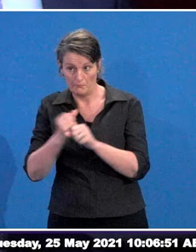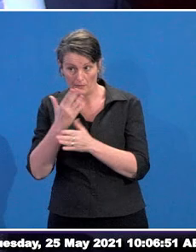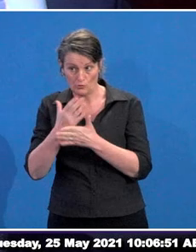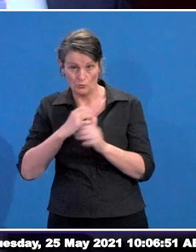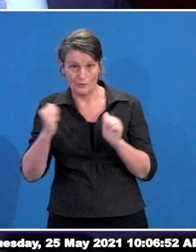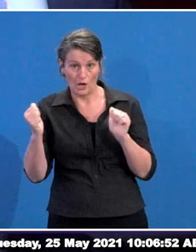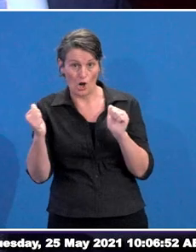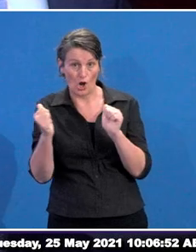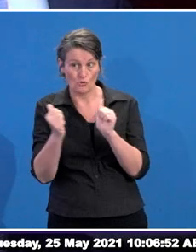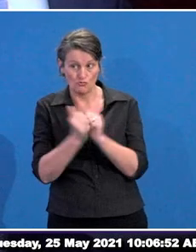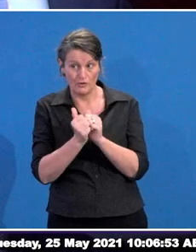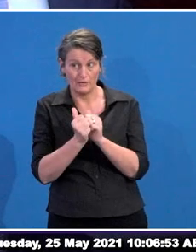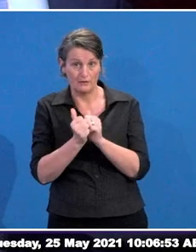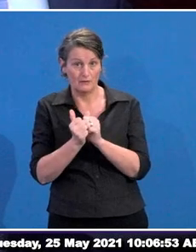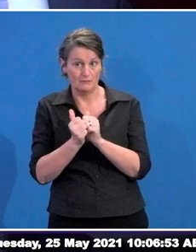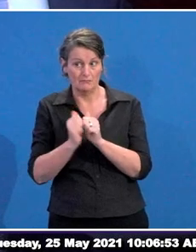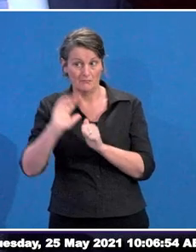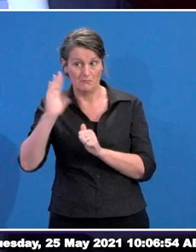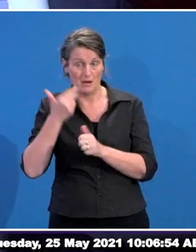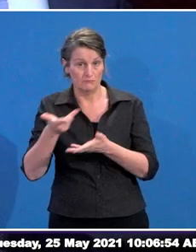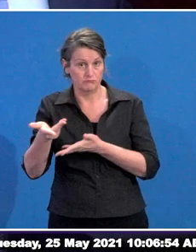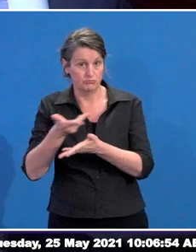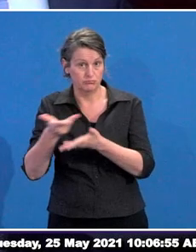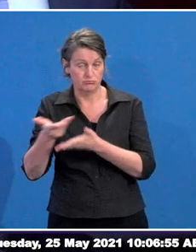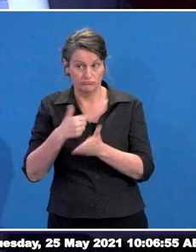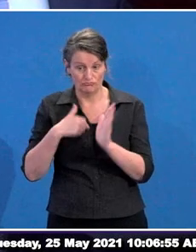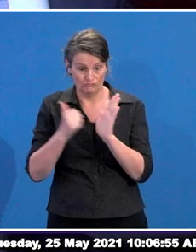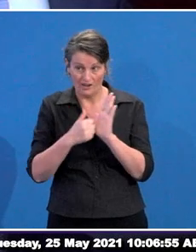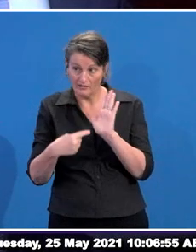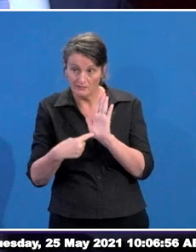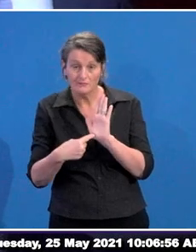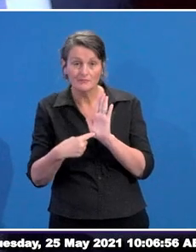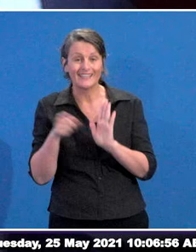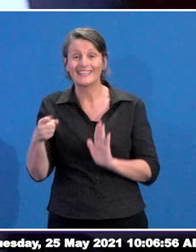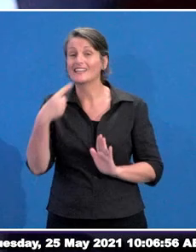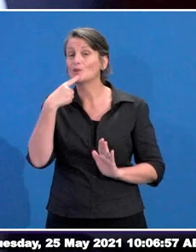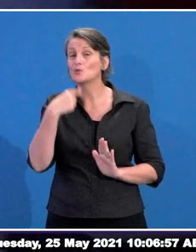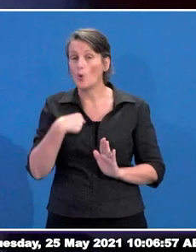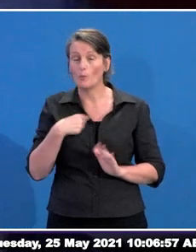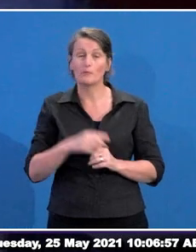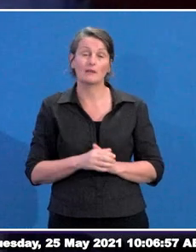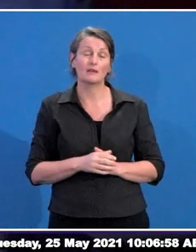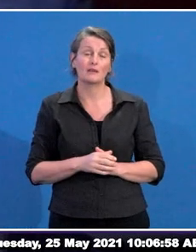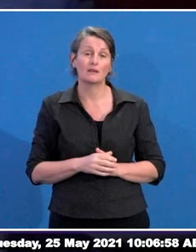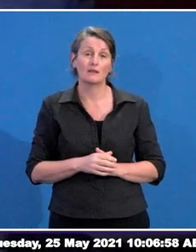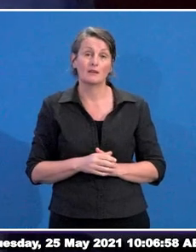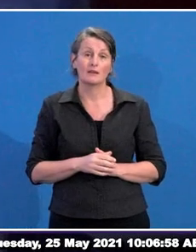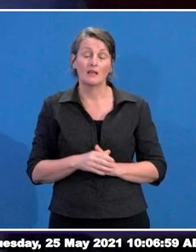what my recollection of his statement to me was correct, was that they had approached this provider,